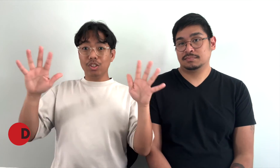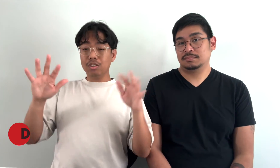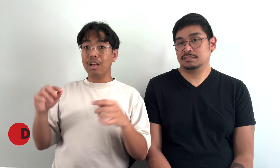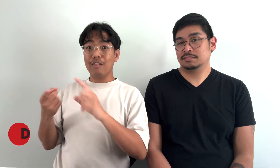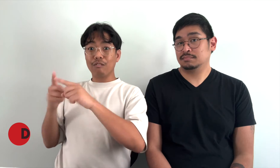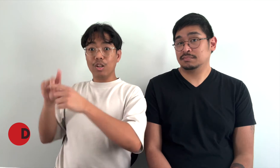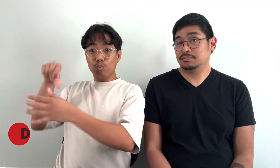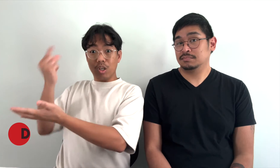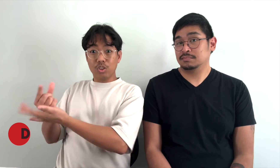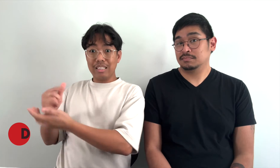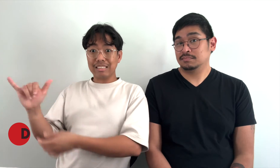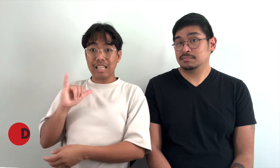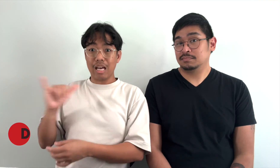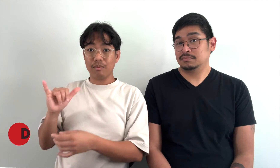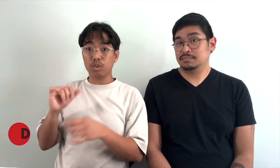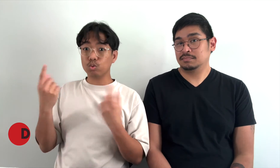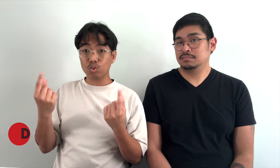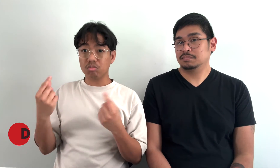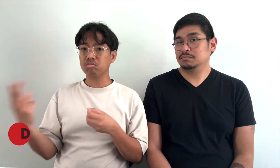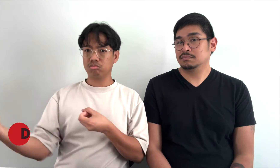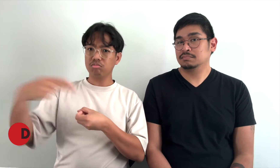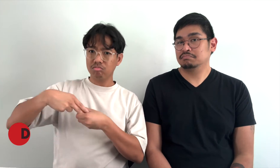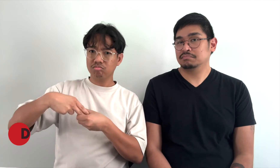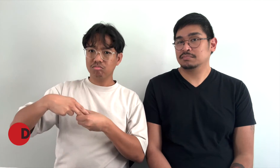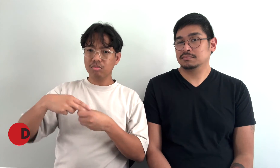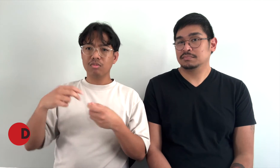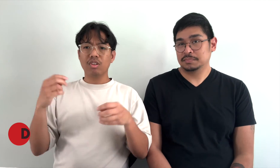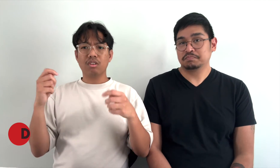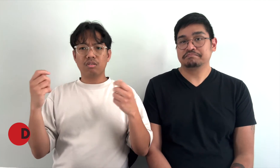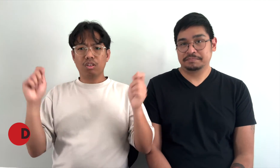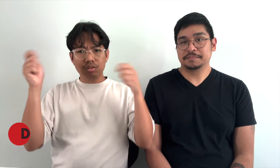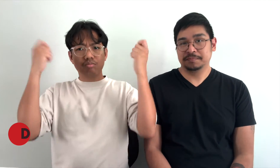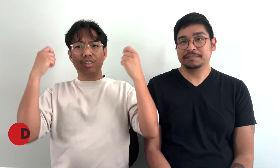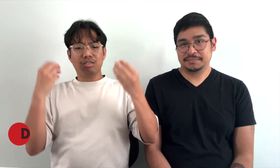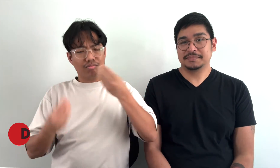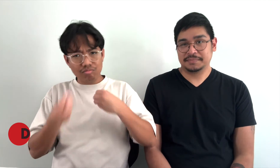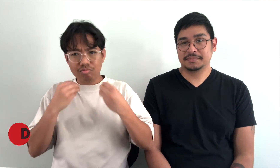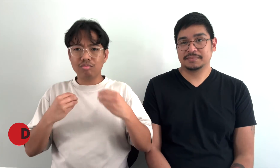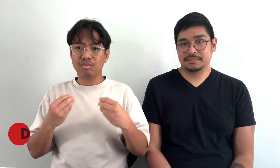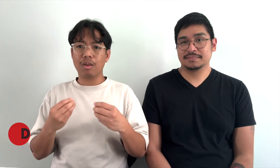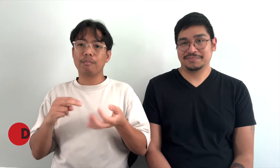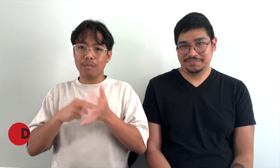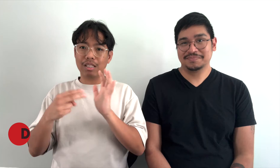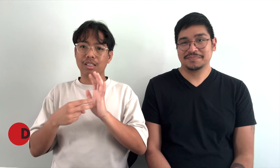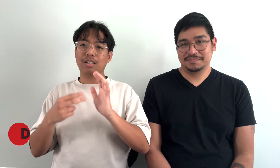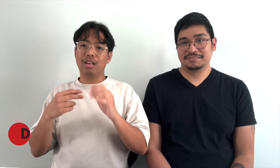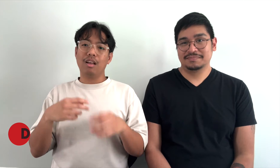my friend who also graduated at the same time joined us to celebrate and eat!